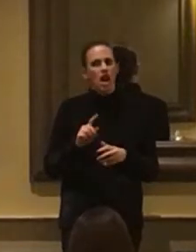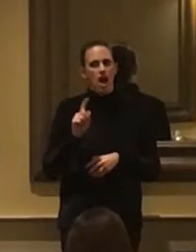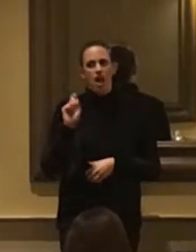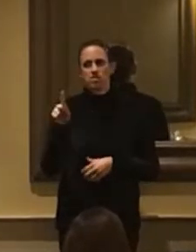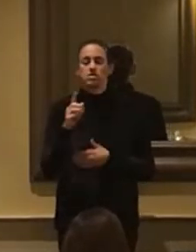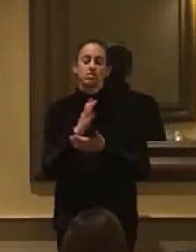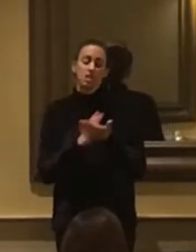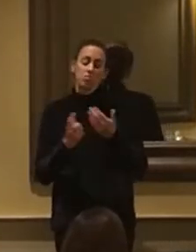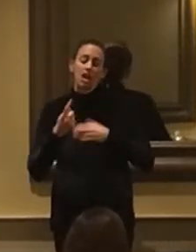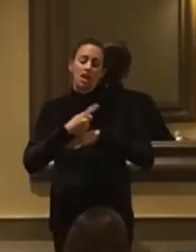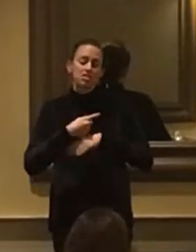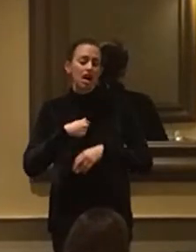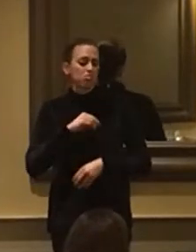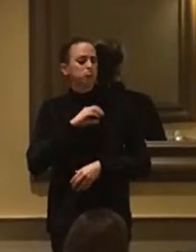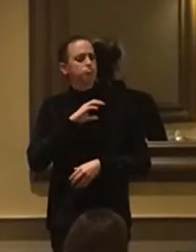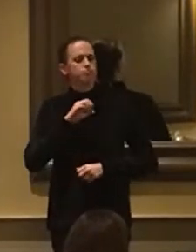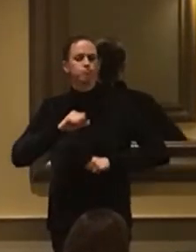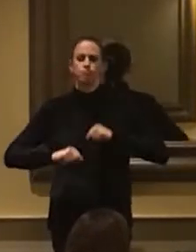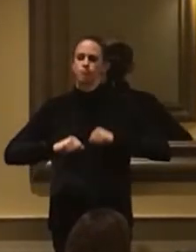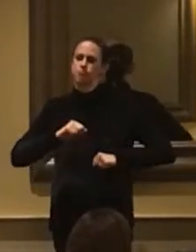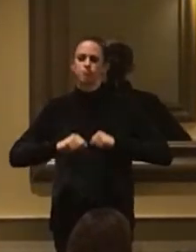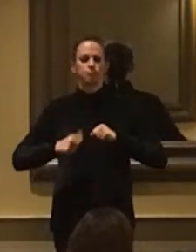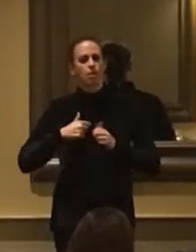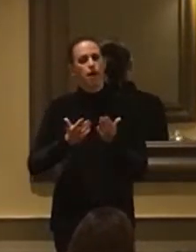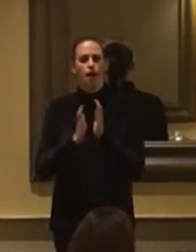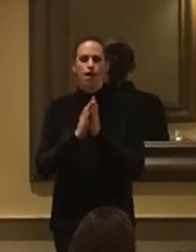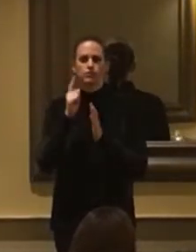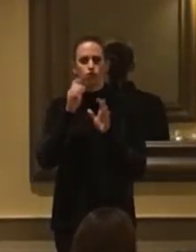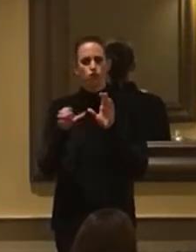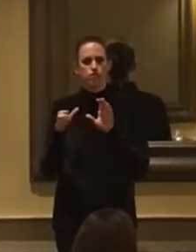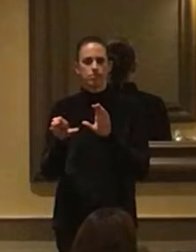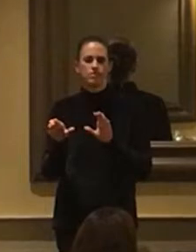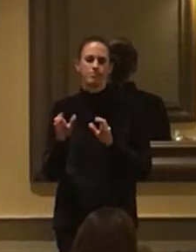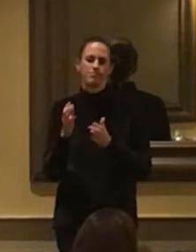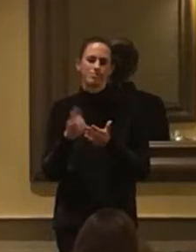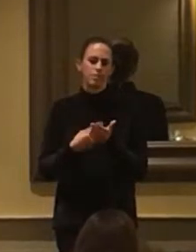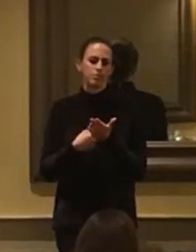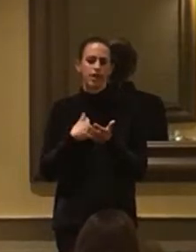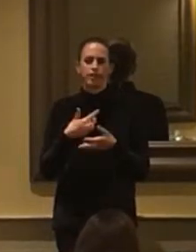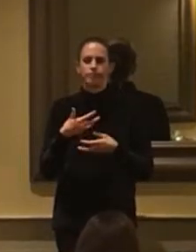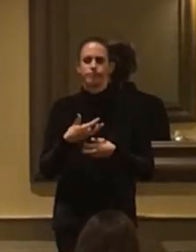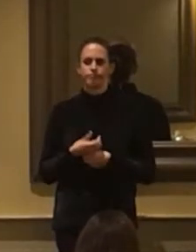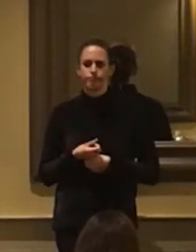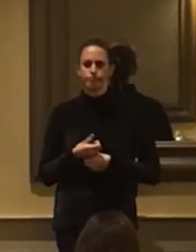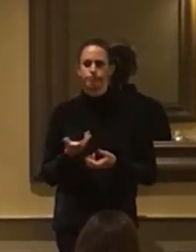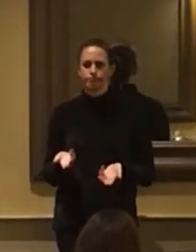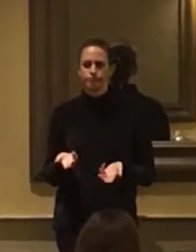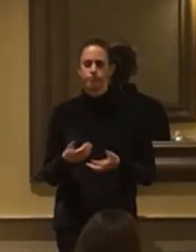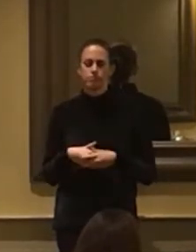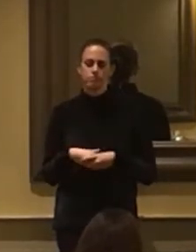and maybe show them how... I'm just gonna stay here and try and follow. And that never works. But I always do it.